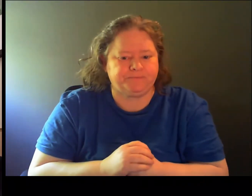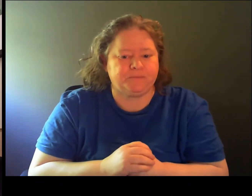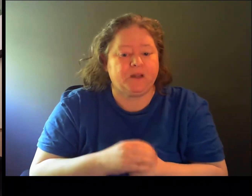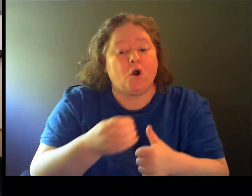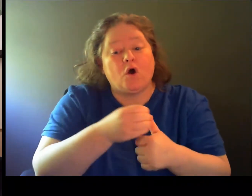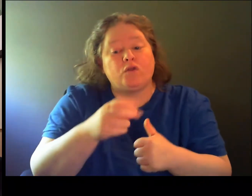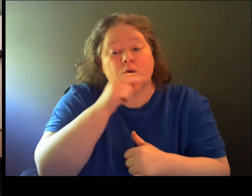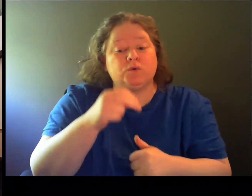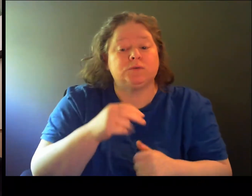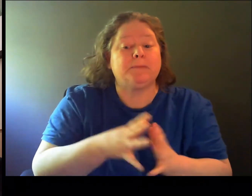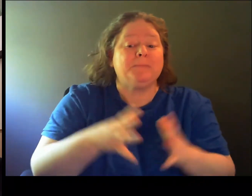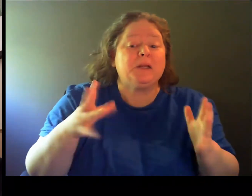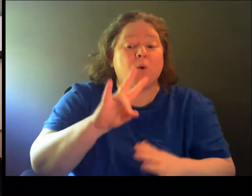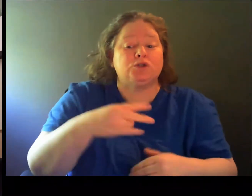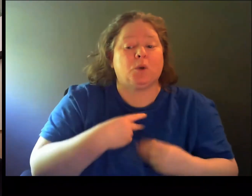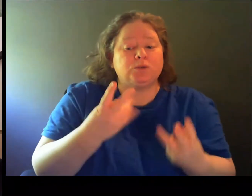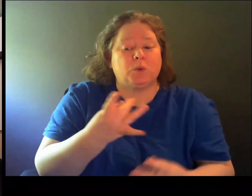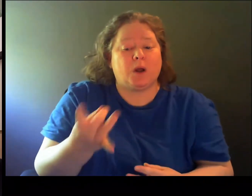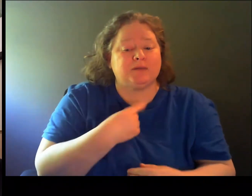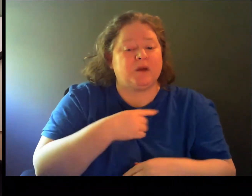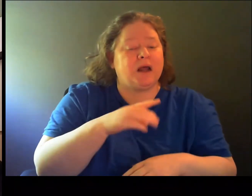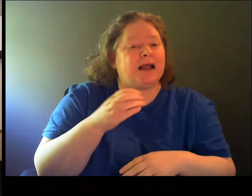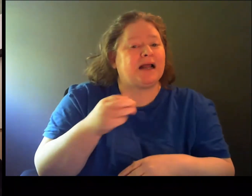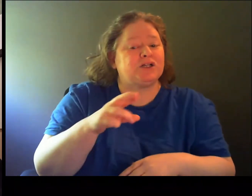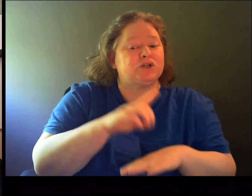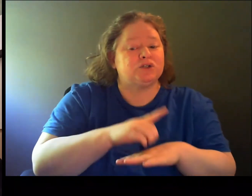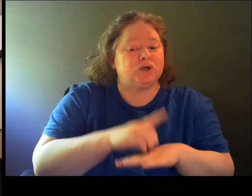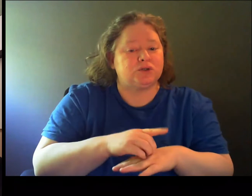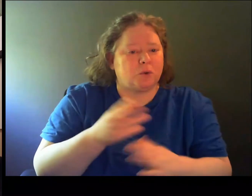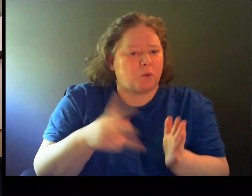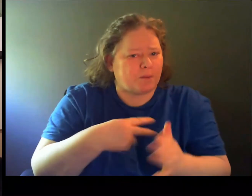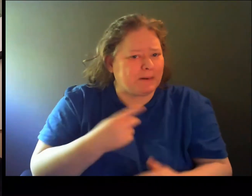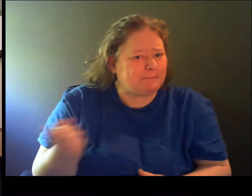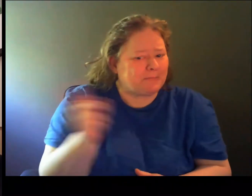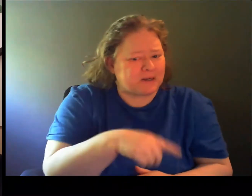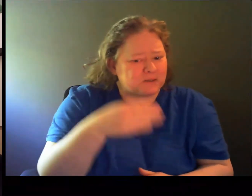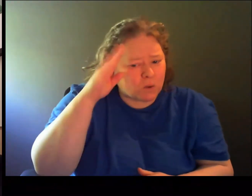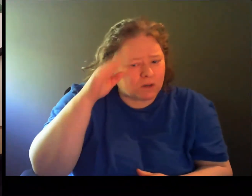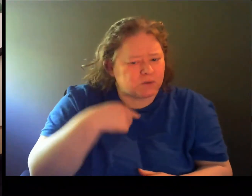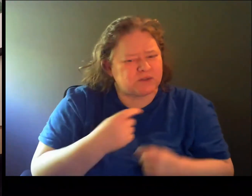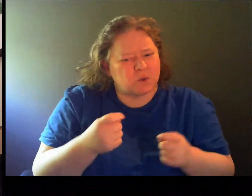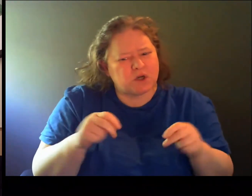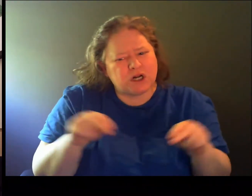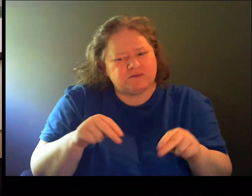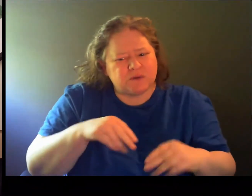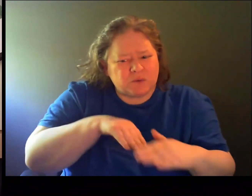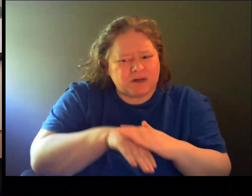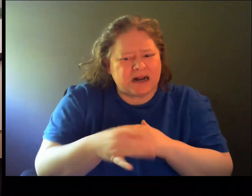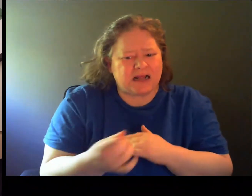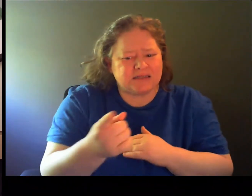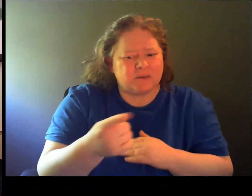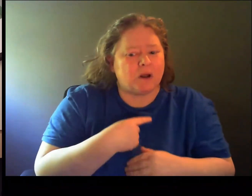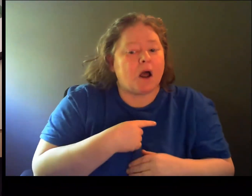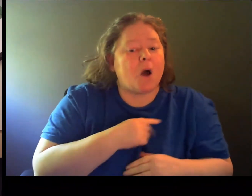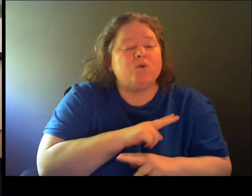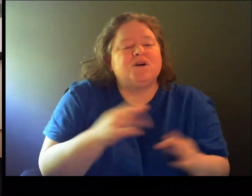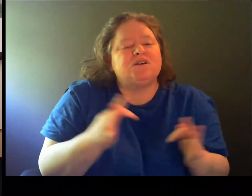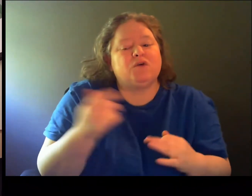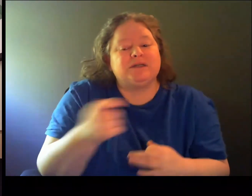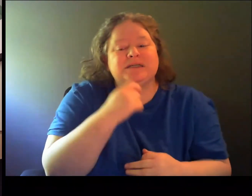In other news - the big question I wanted to ask my oncologist today was about going home to Ireland.